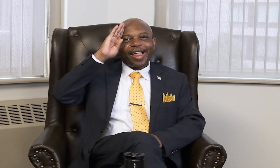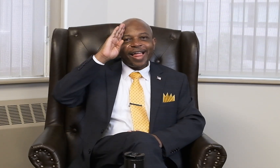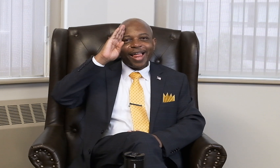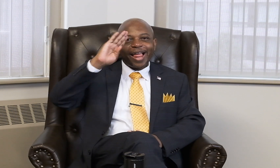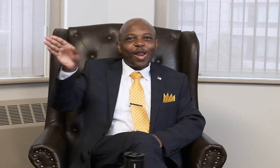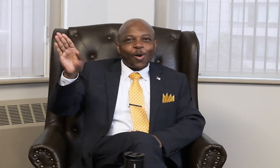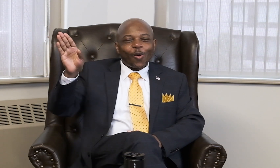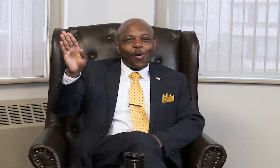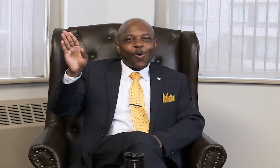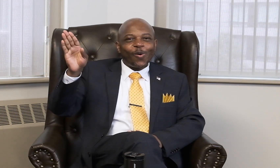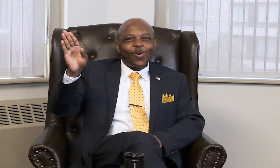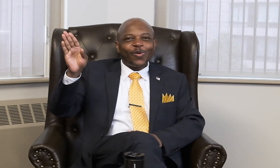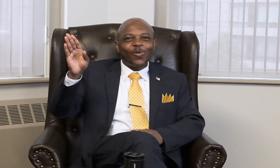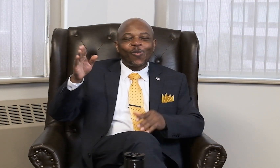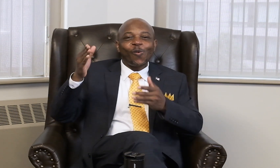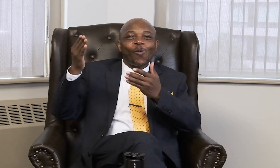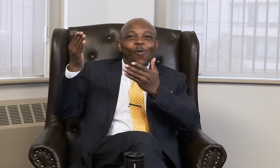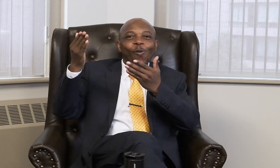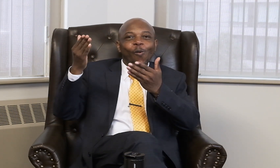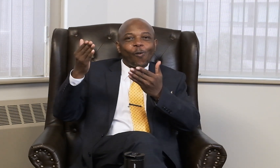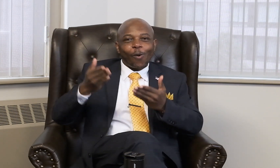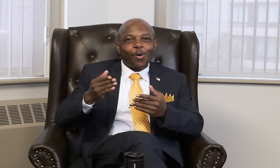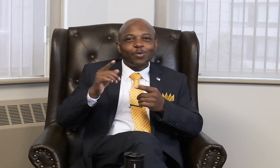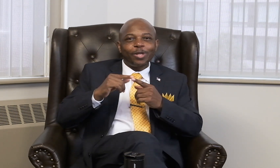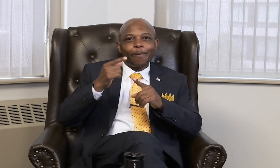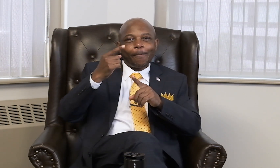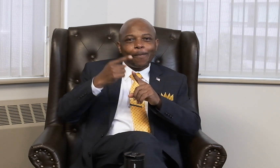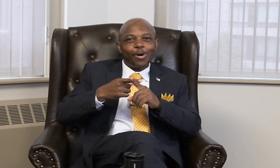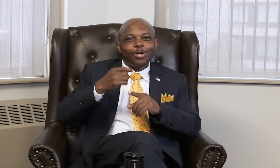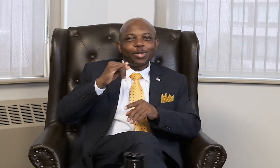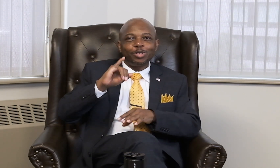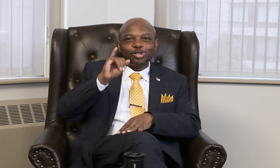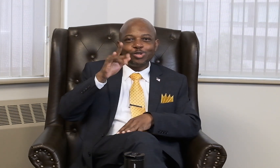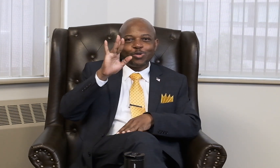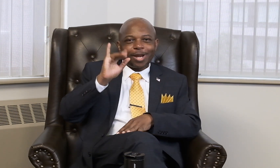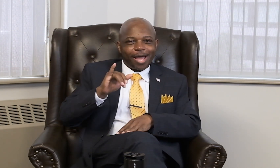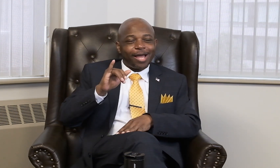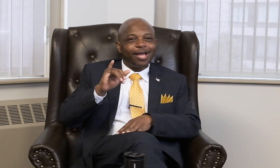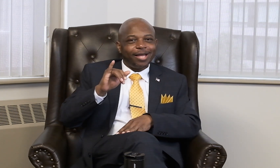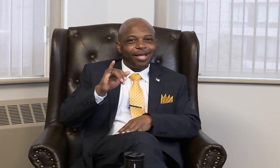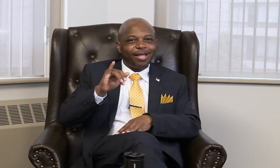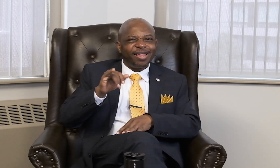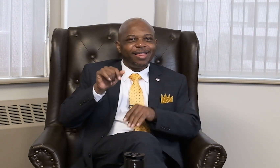Greetings! And, Welcome. Welcome to the month of July.